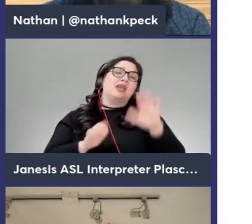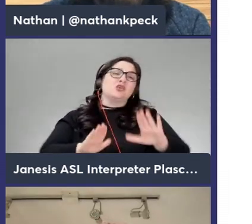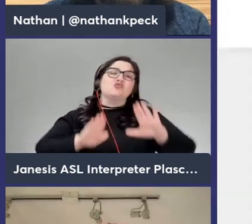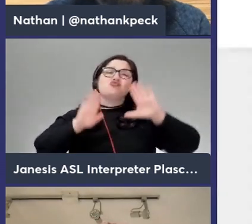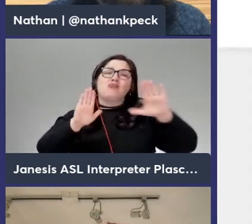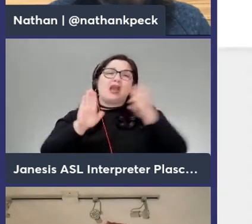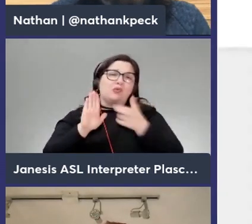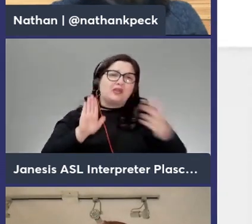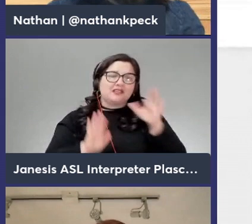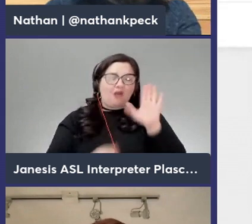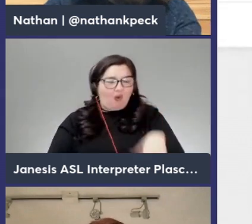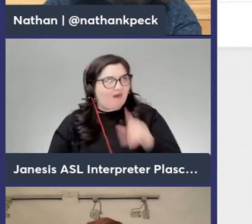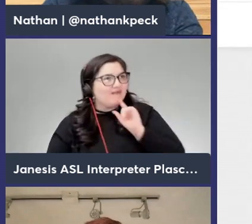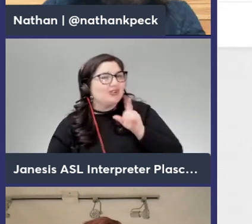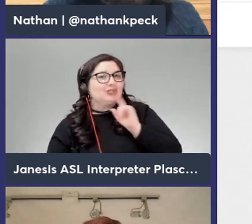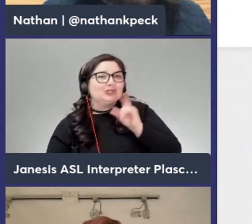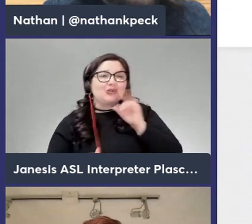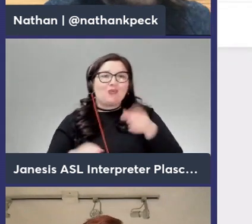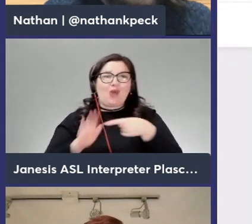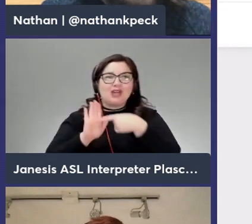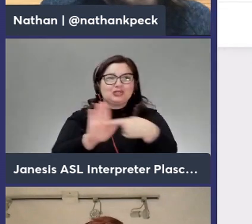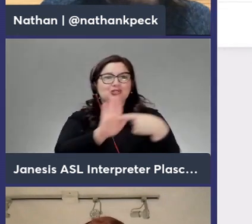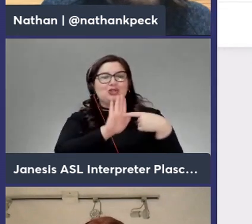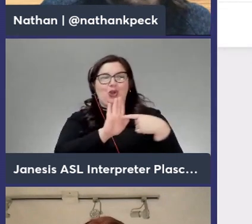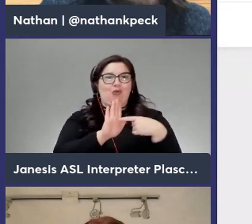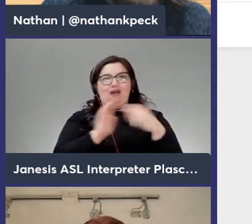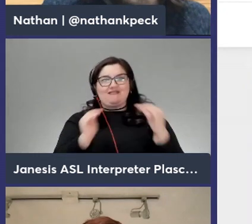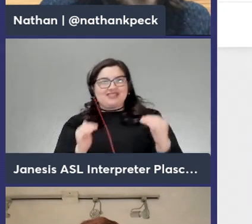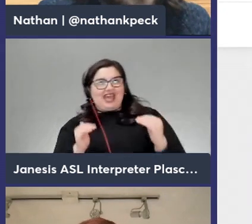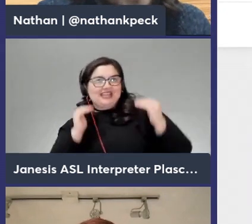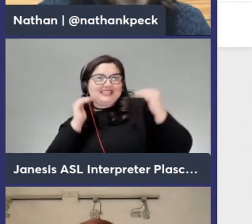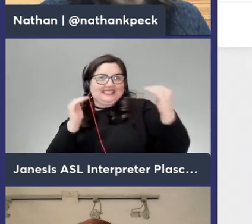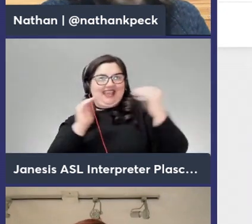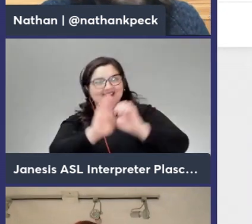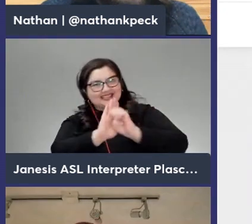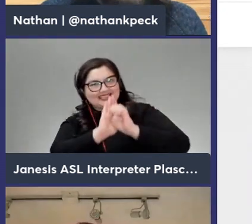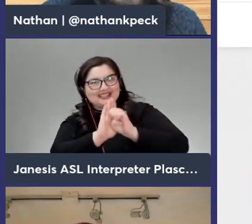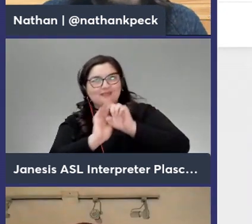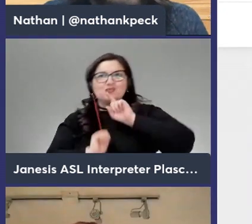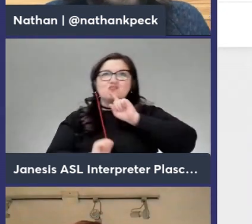For sure, we just wanna show off that advanced example, clearly, to fully stress the capabilities